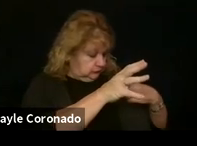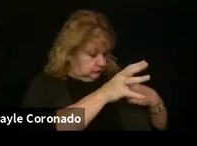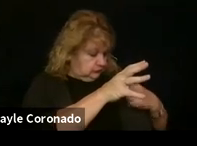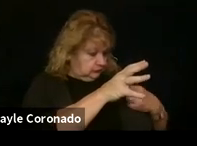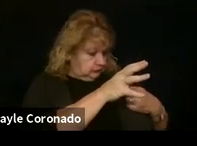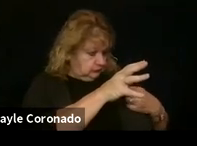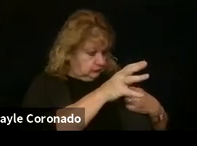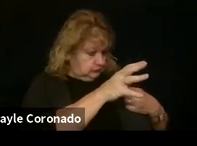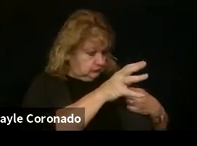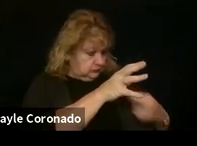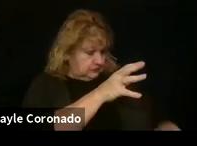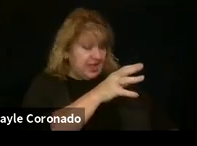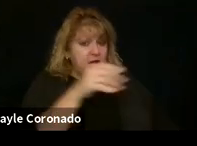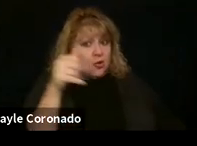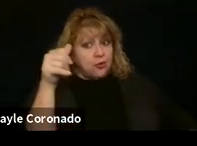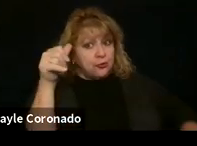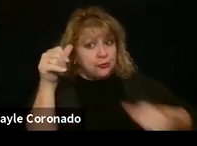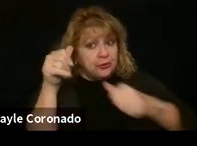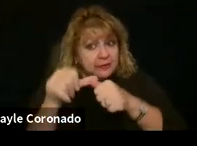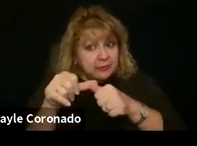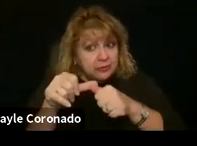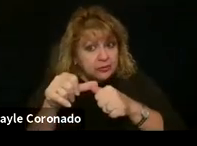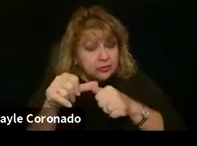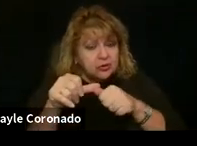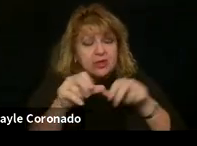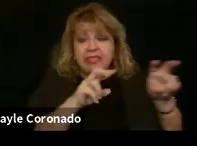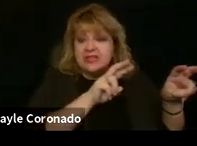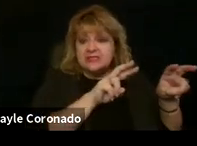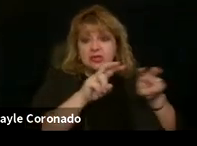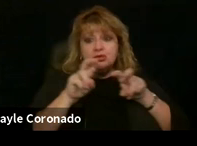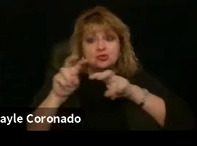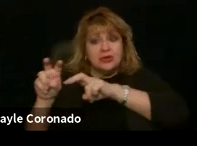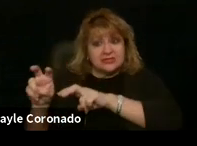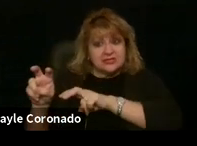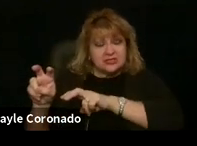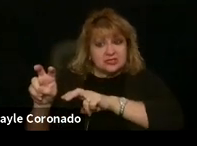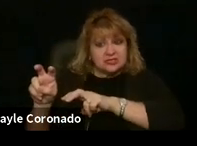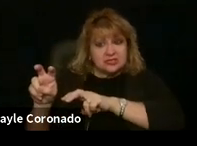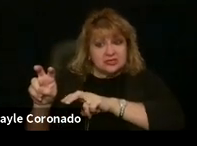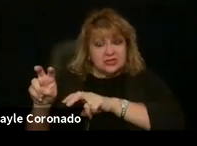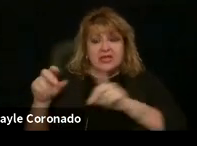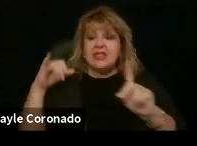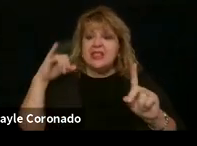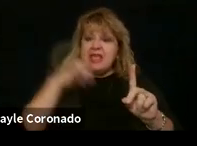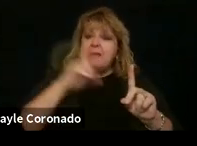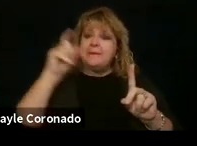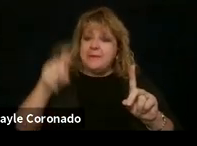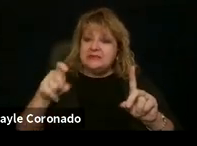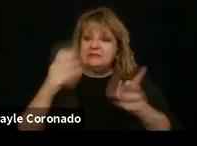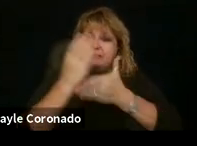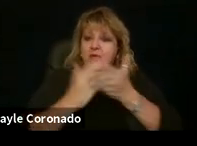And just to remember your transition has to be part of a student's IEP.